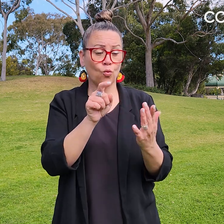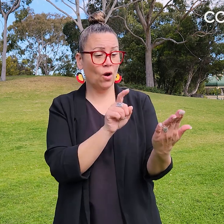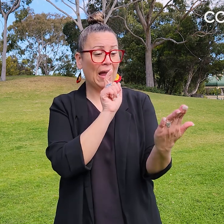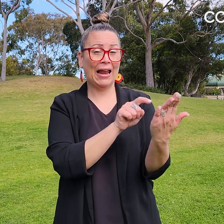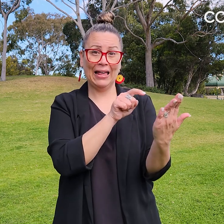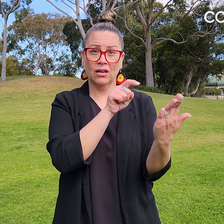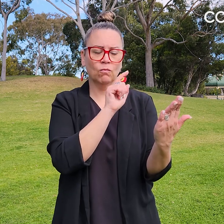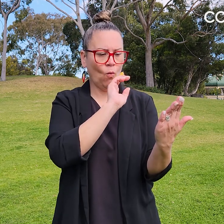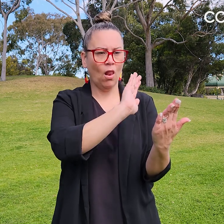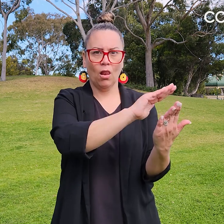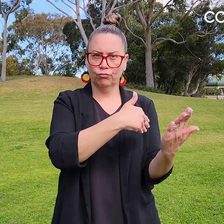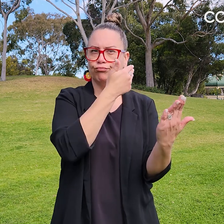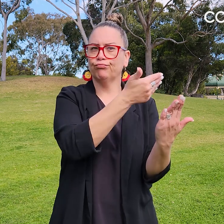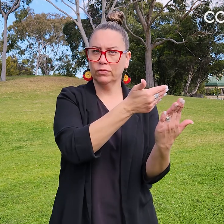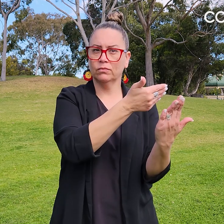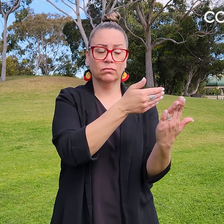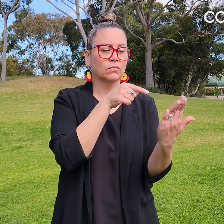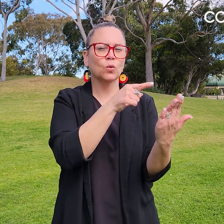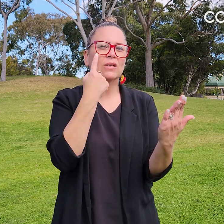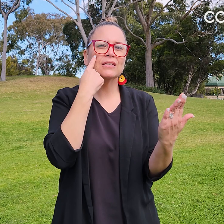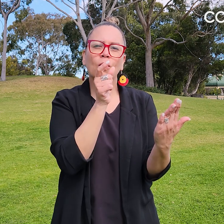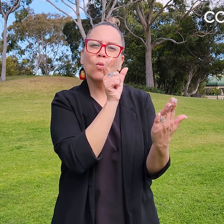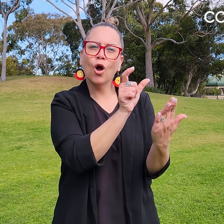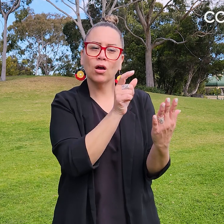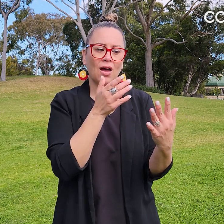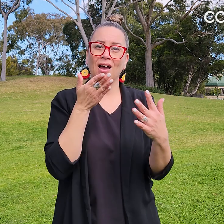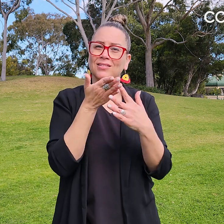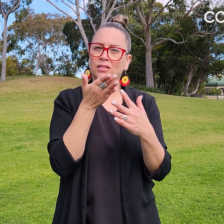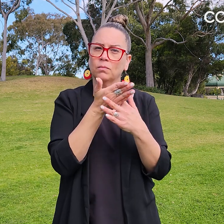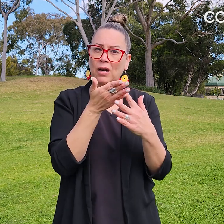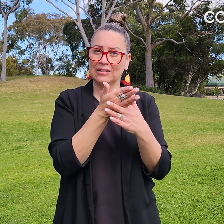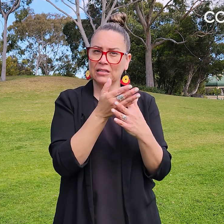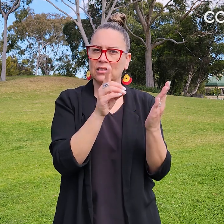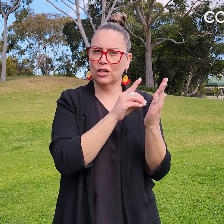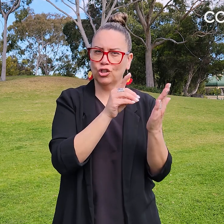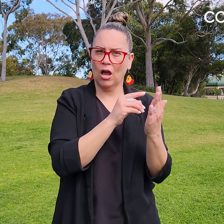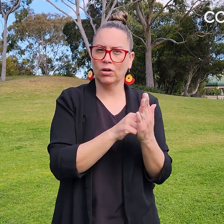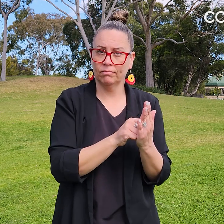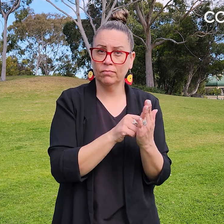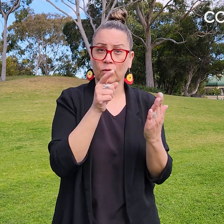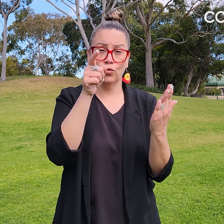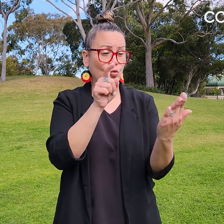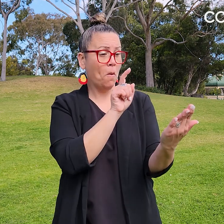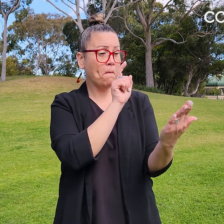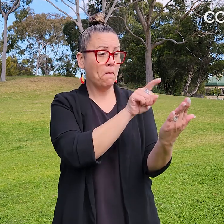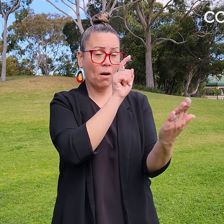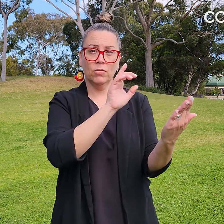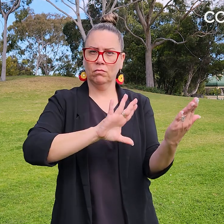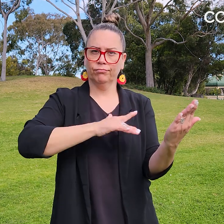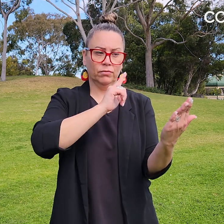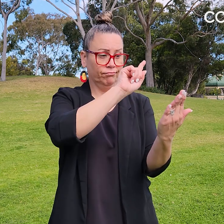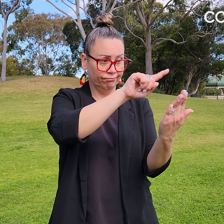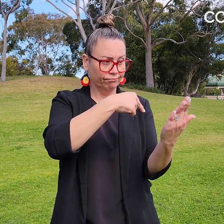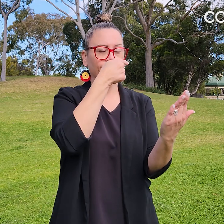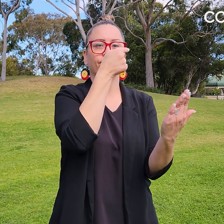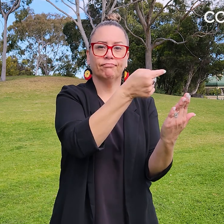simply tap ‘Accessible Directory’ from the main menu to open the directory,